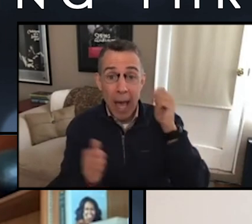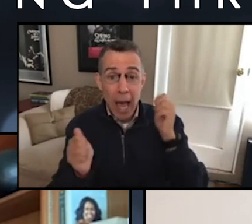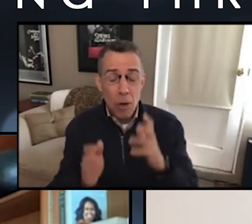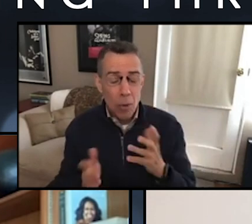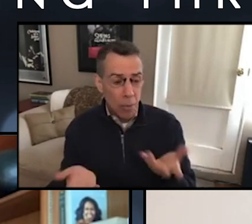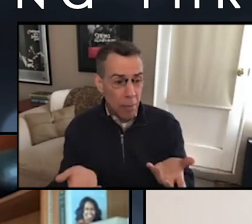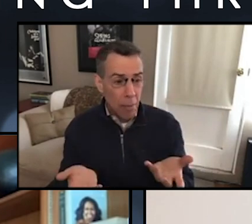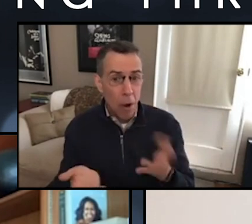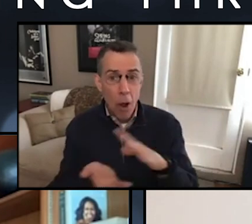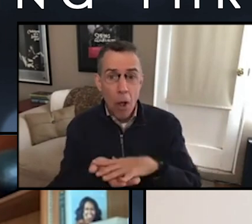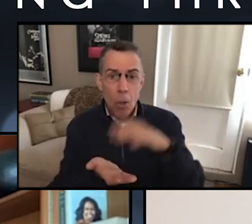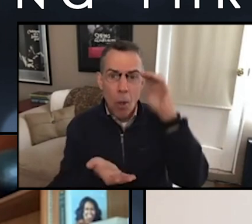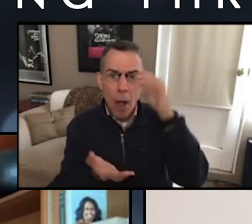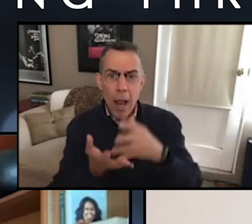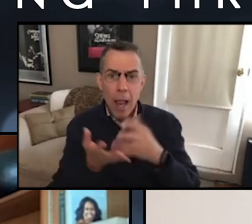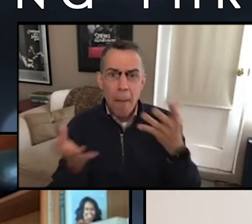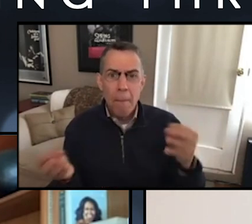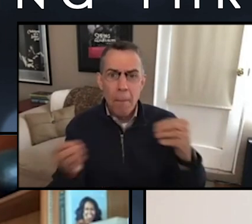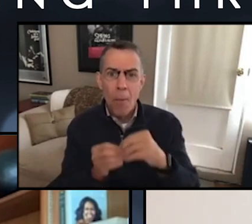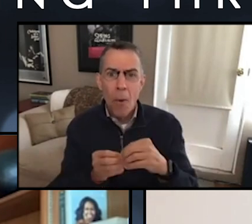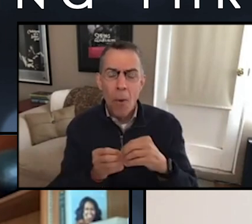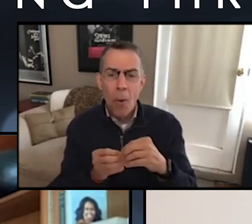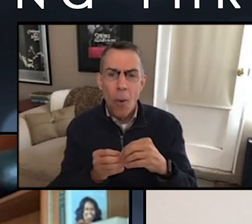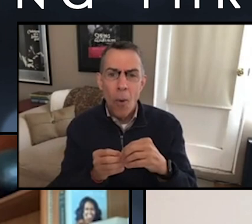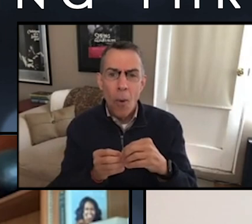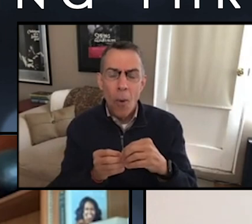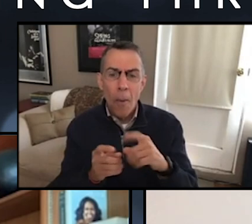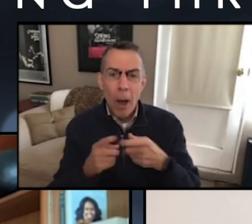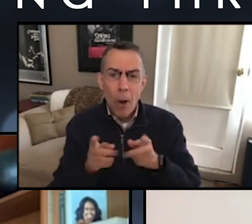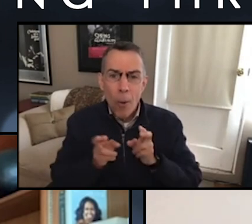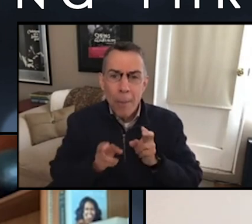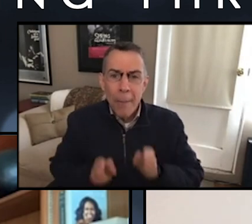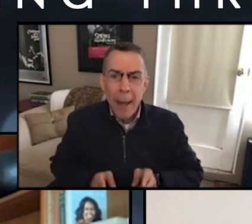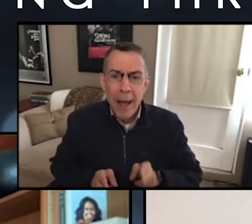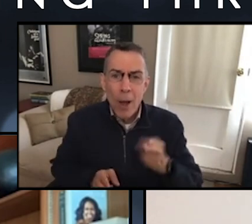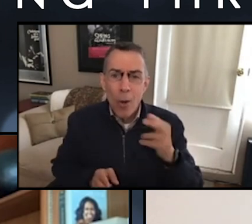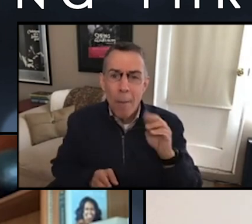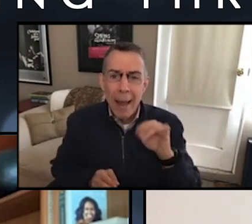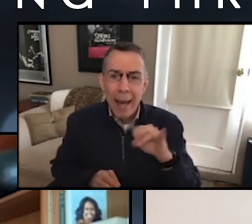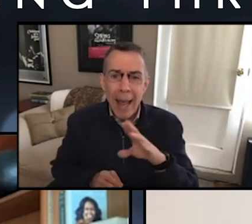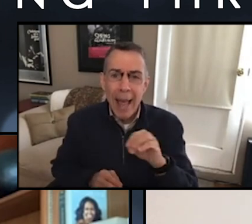learned a lot more about humanity in themselves through the process and the